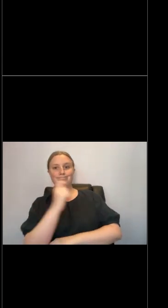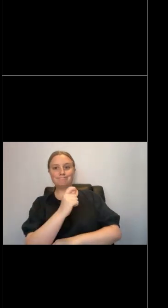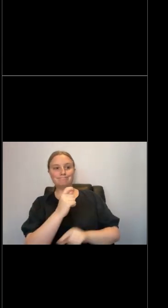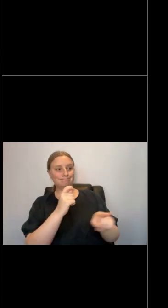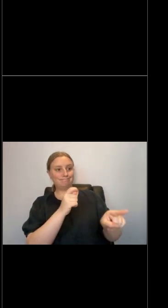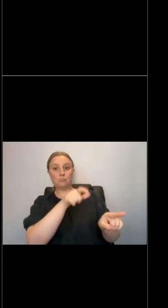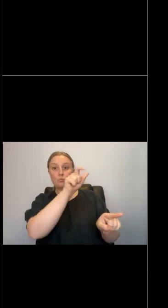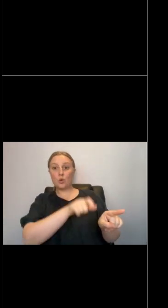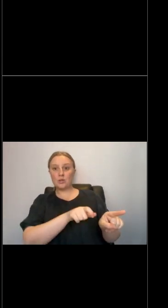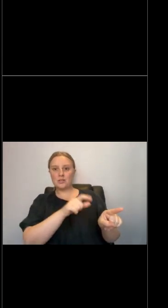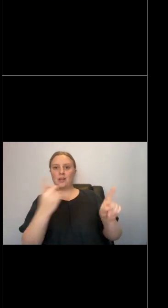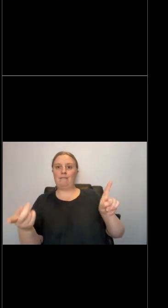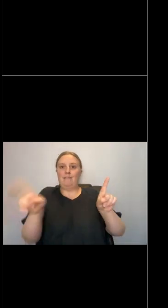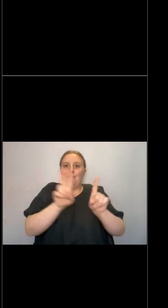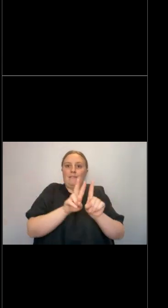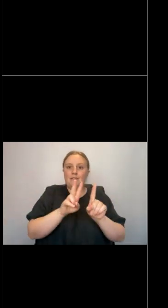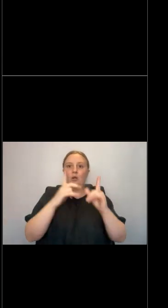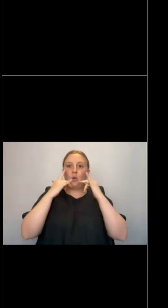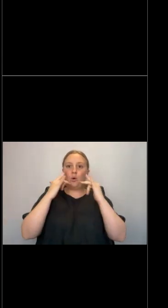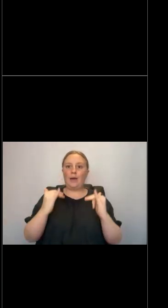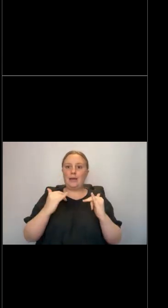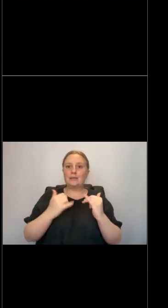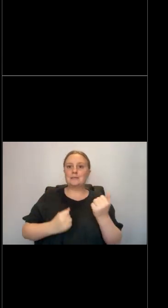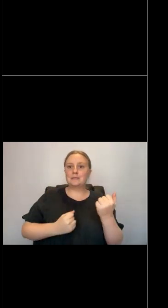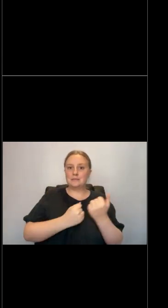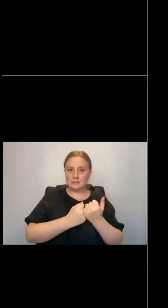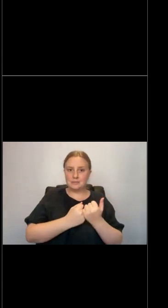and the accused addresses the court through their lawyers.